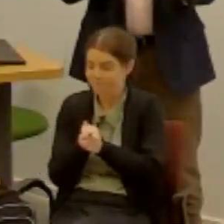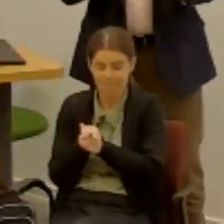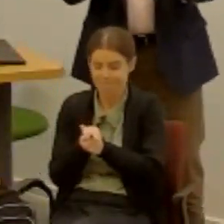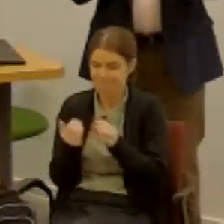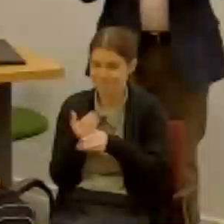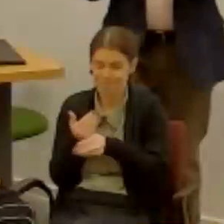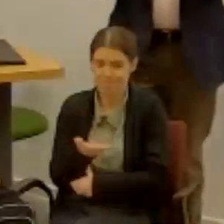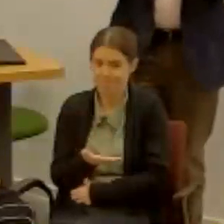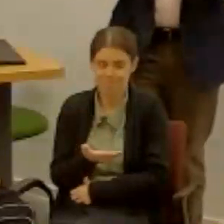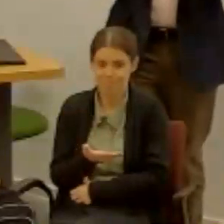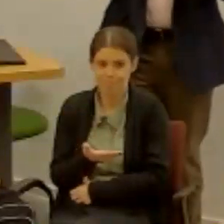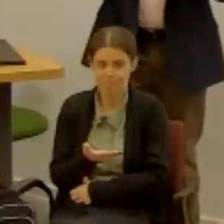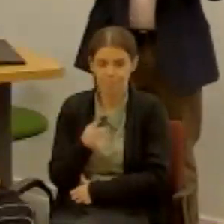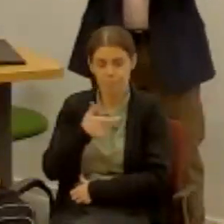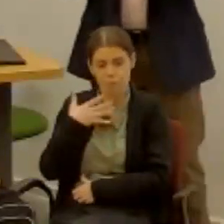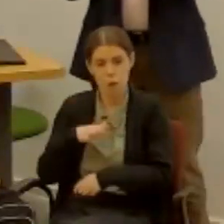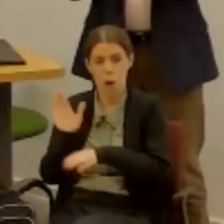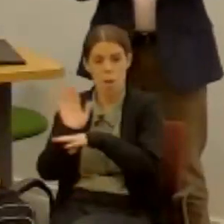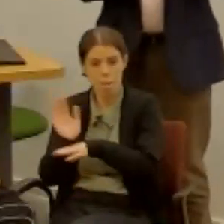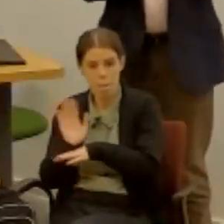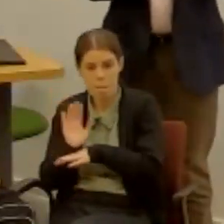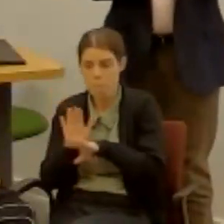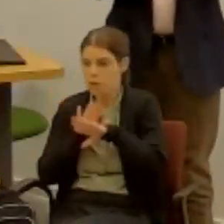And if you're looking for a movie that's not Christmas related.